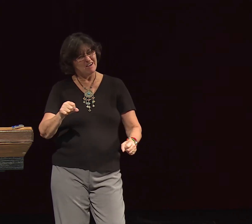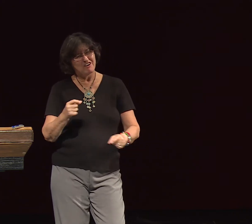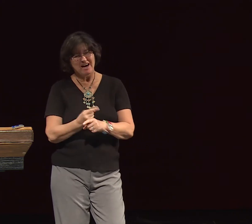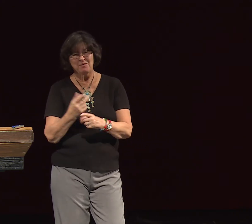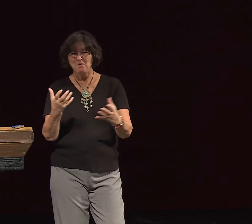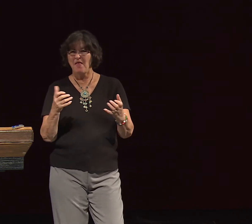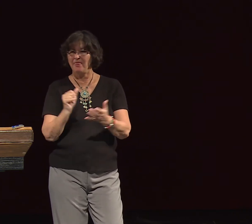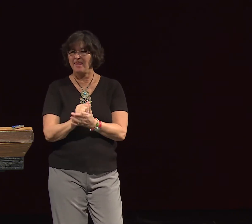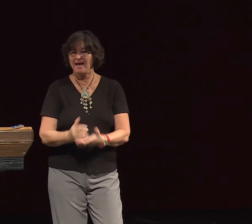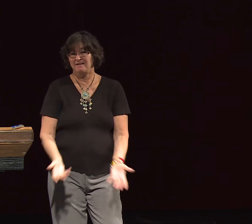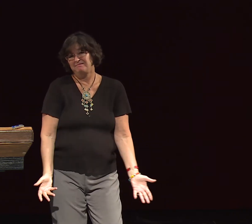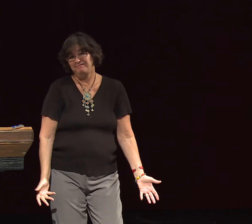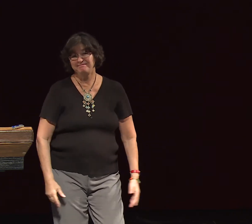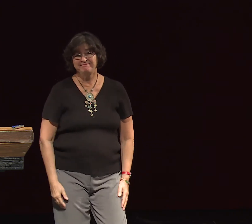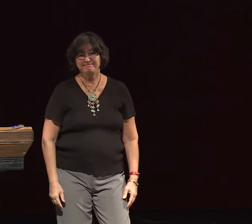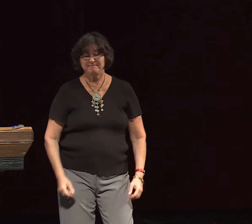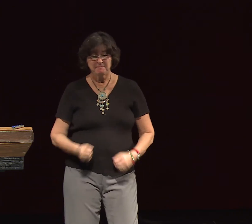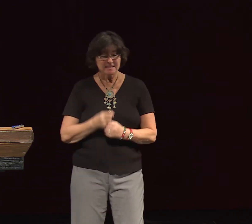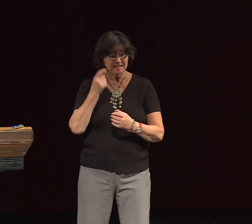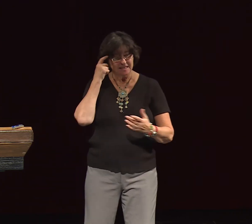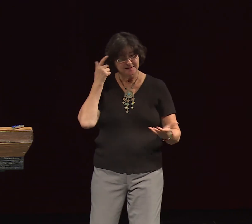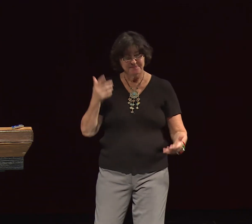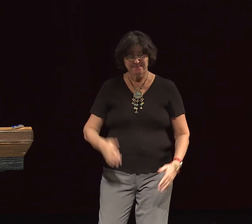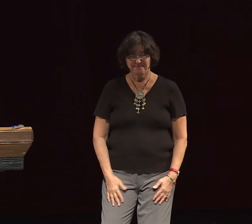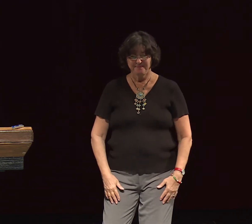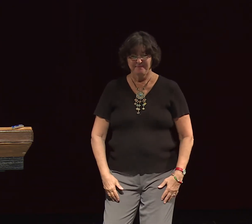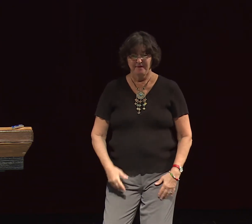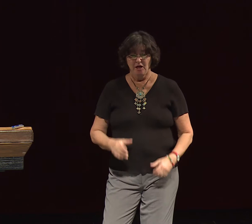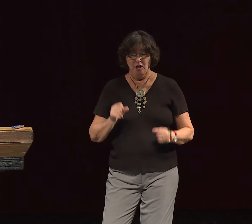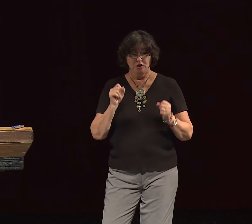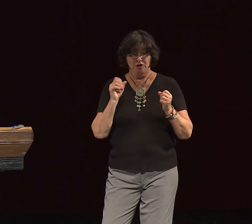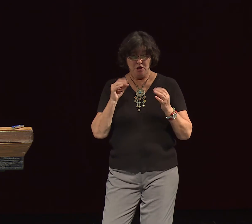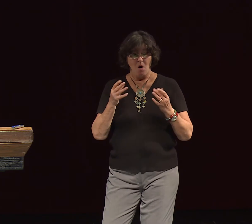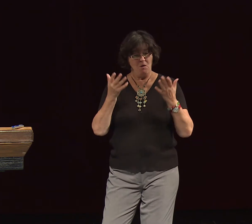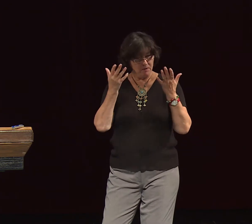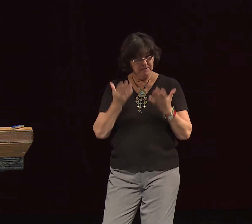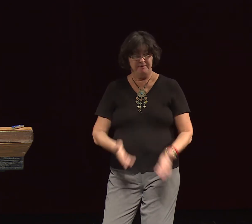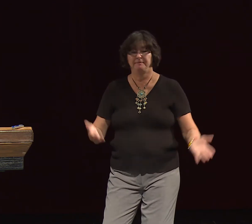and that's what the legislature saw that could happen.